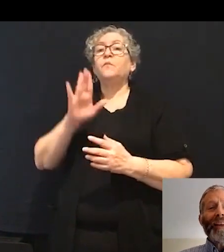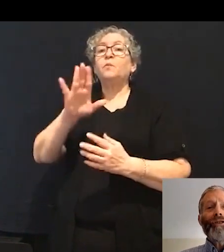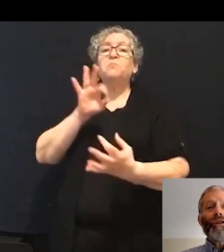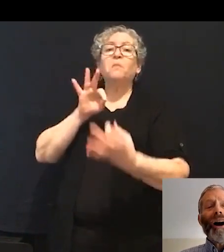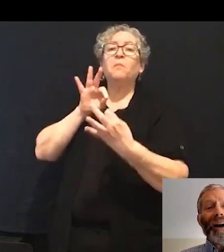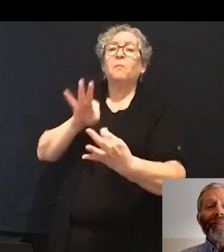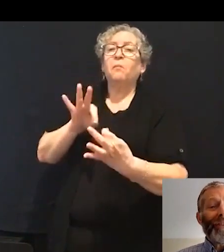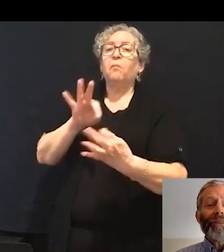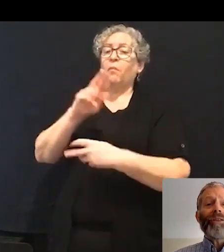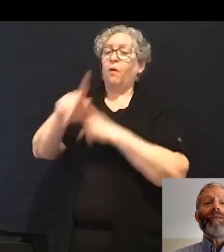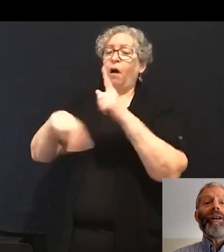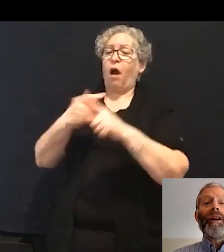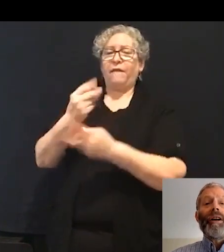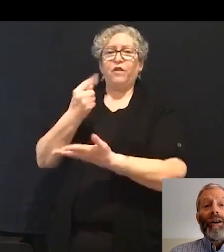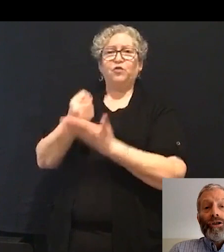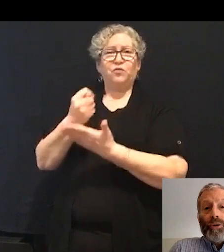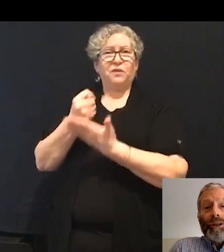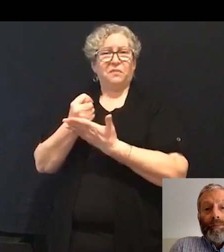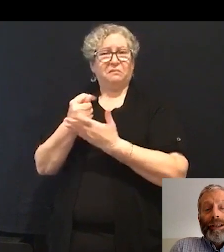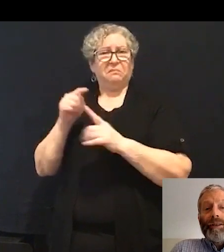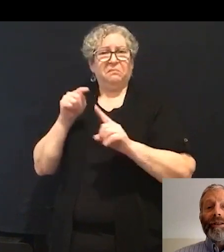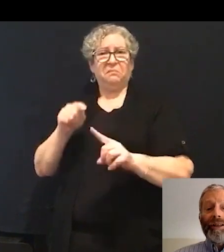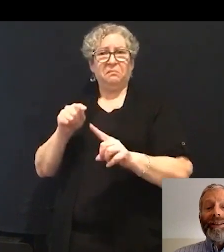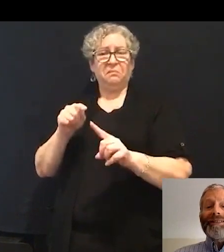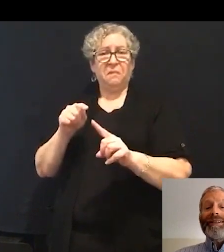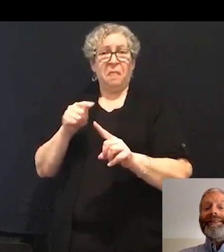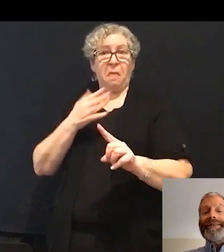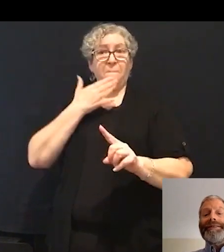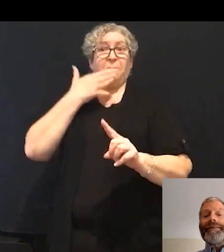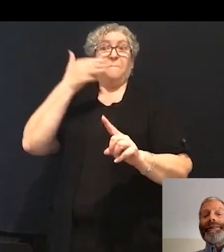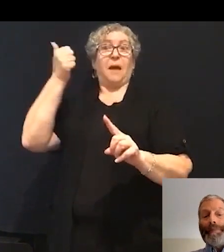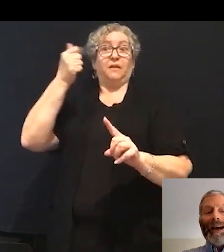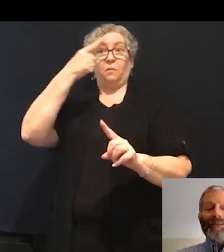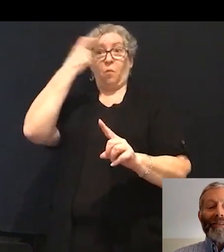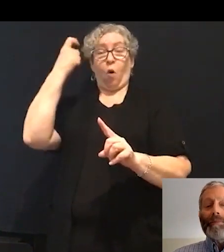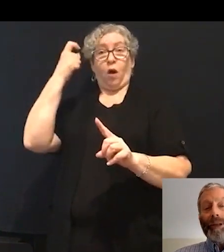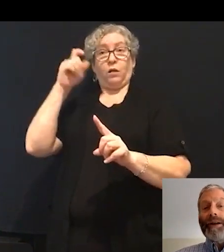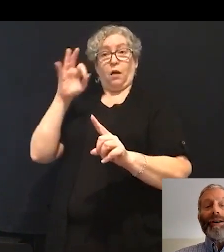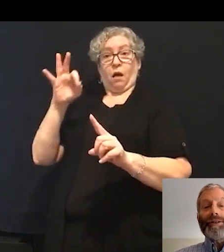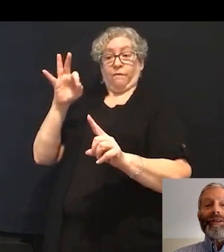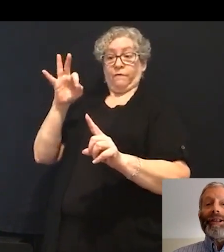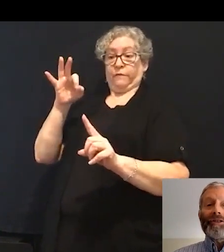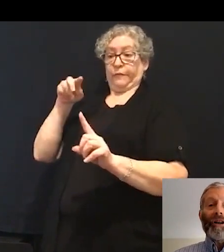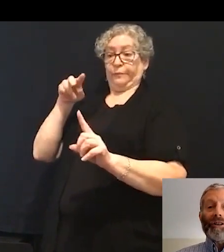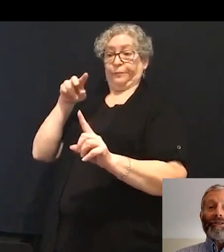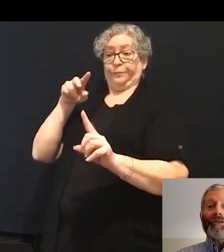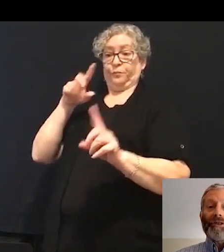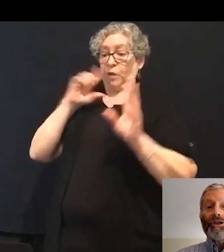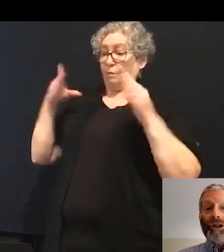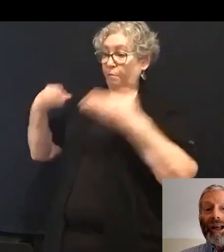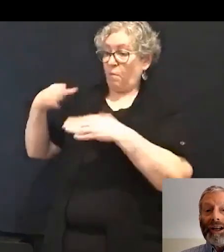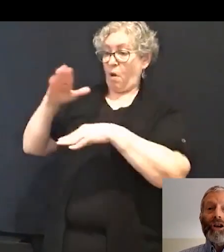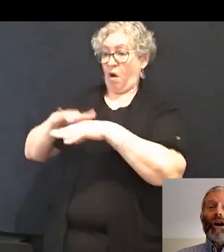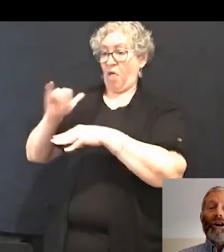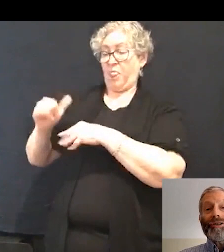And your ideal treatment isn't necessarily best because it targets the genetic cause.